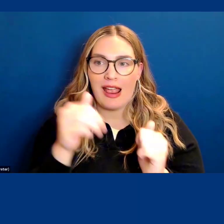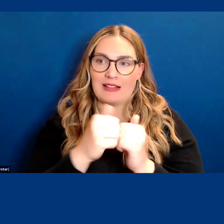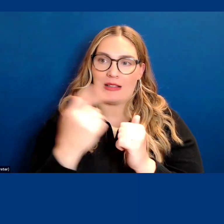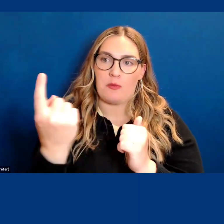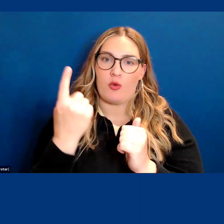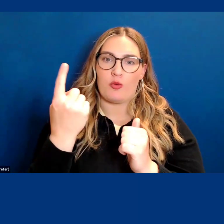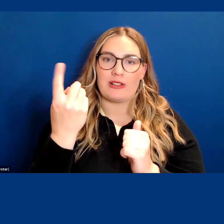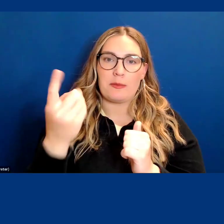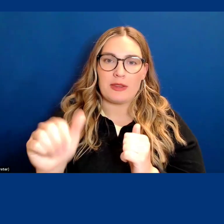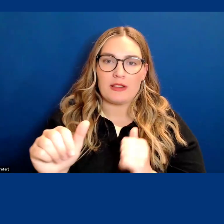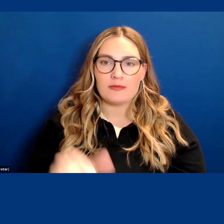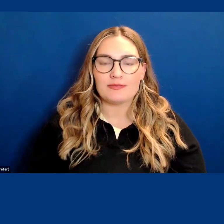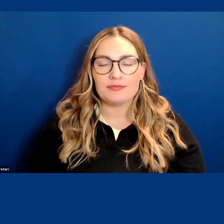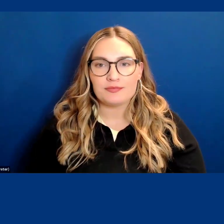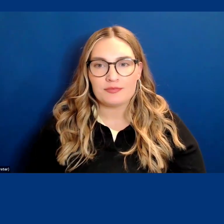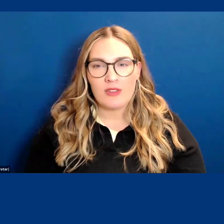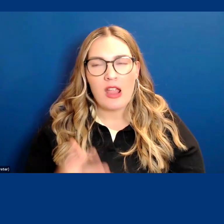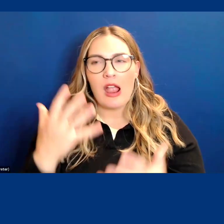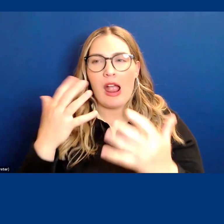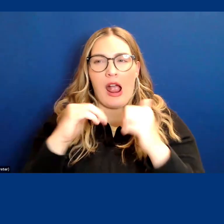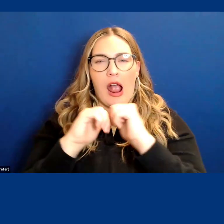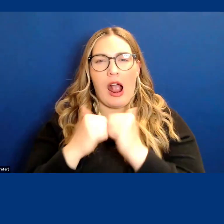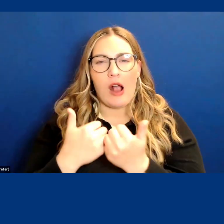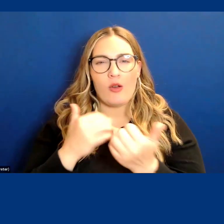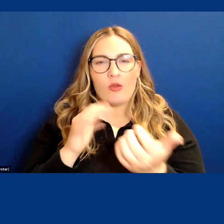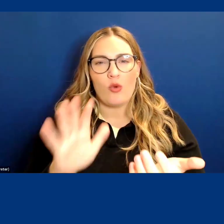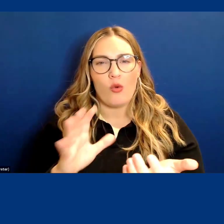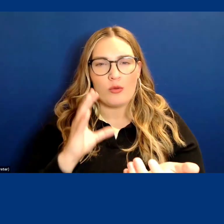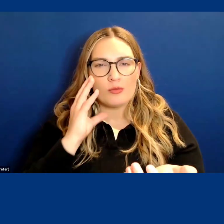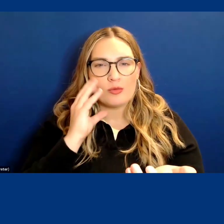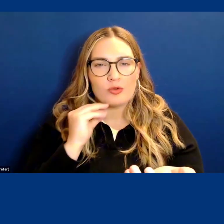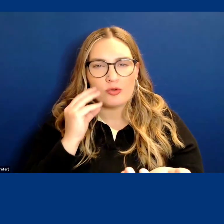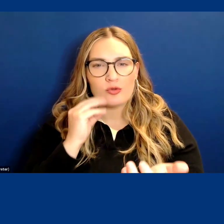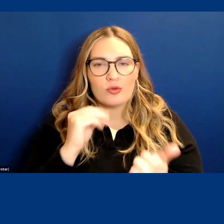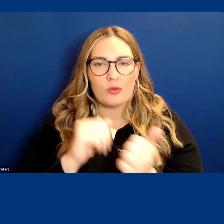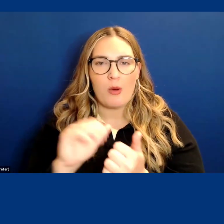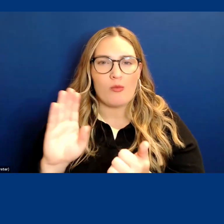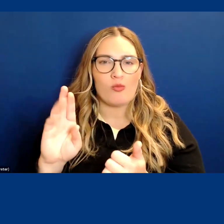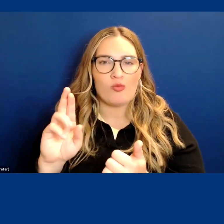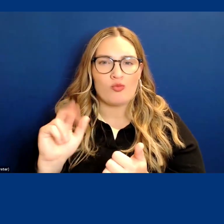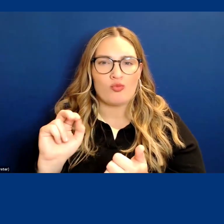and how has your experience with Brandie impacting?